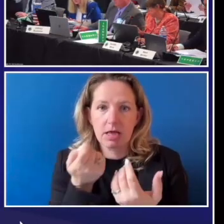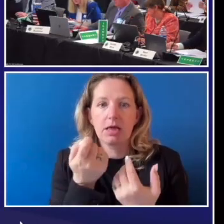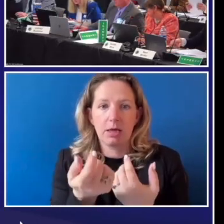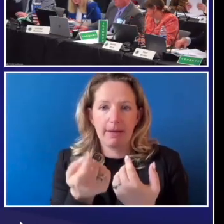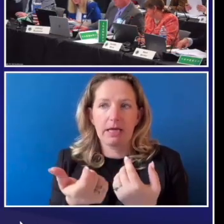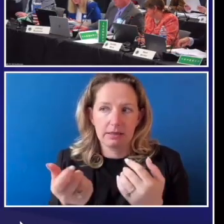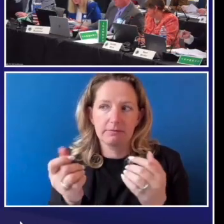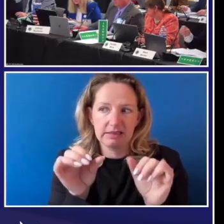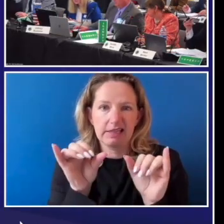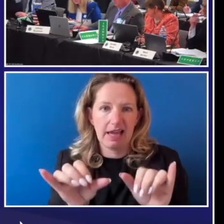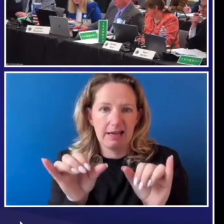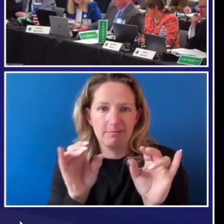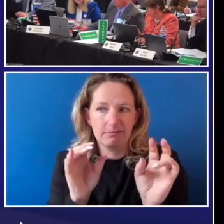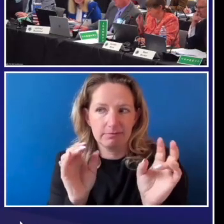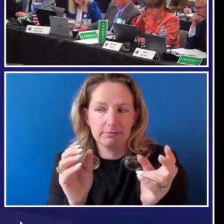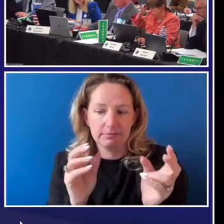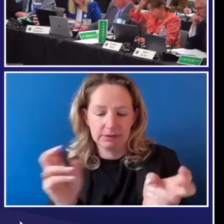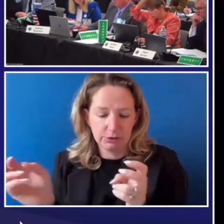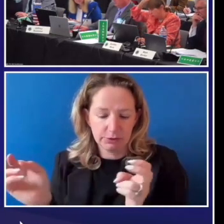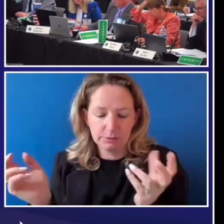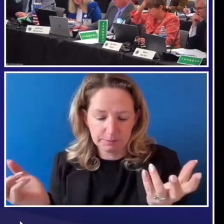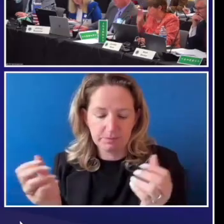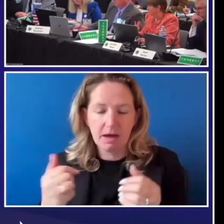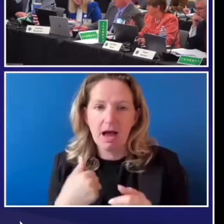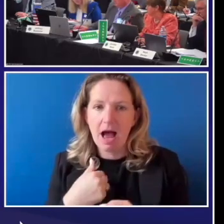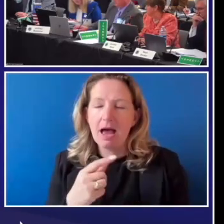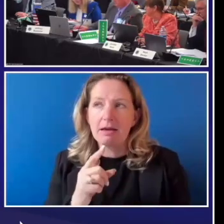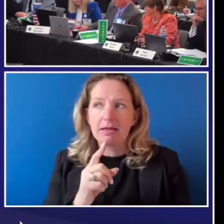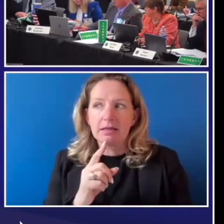Um, I'm actually, I'm really supportive of multiple accreditations.